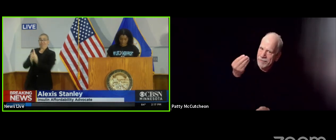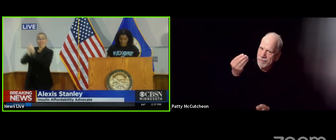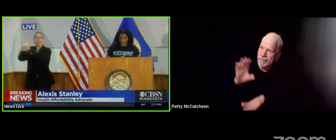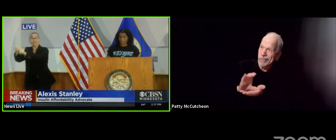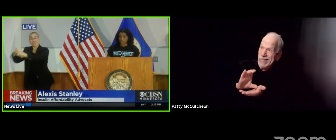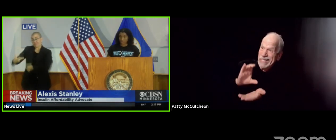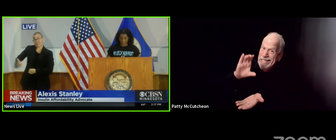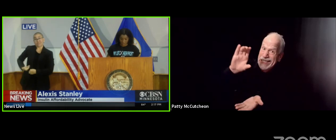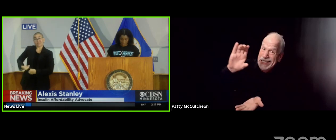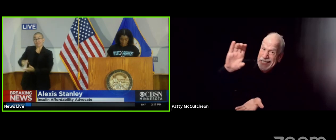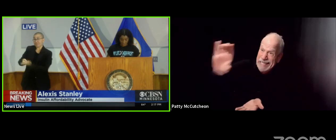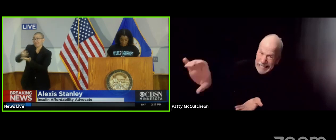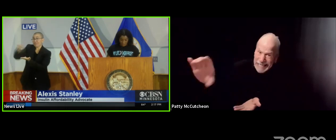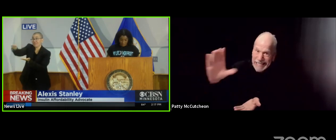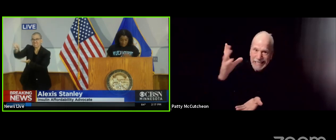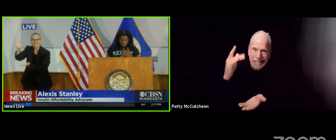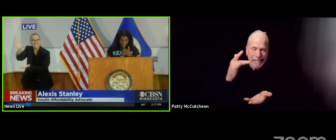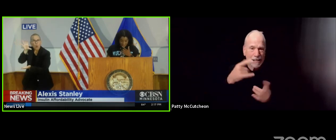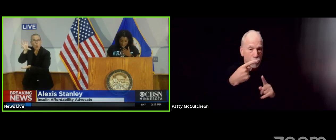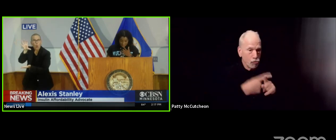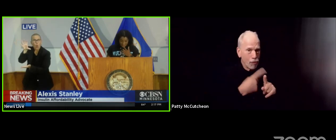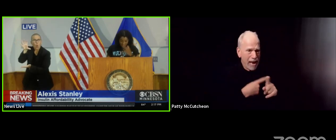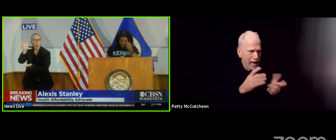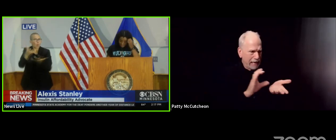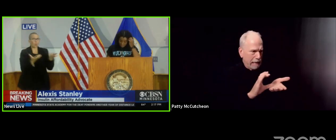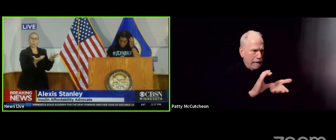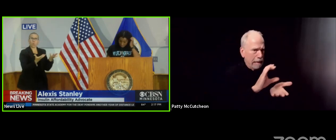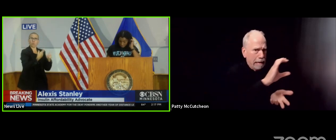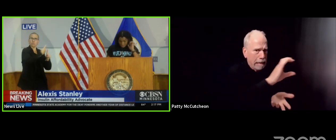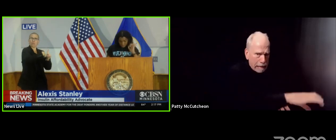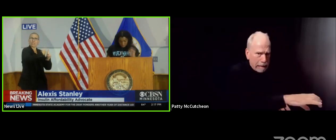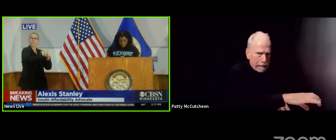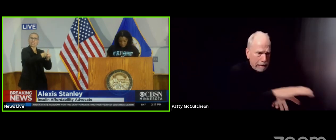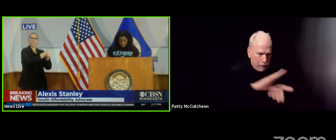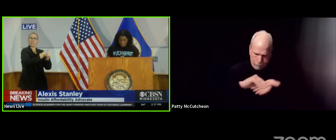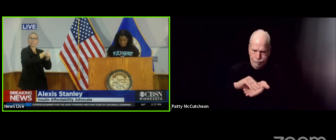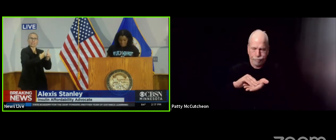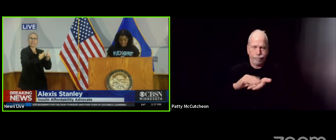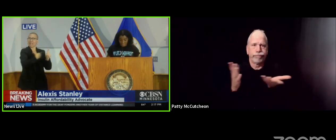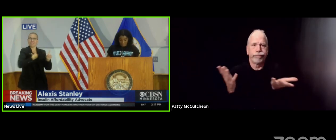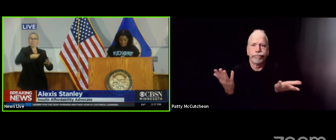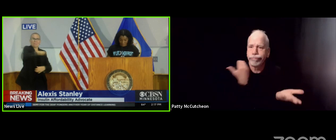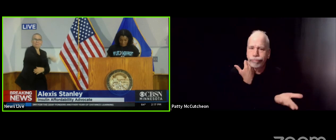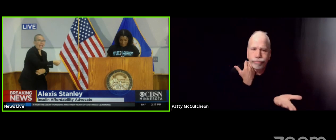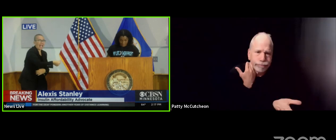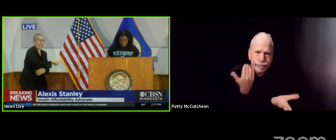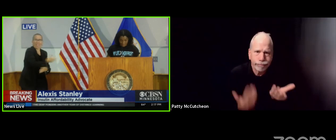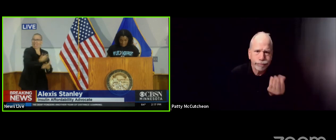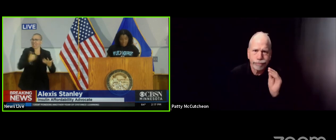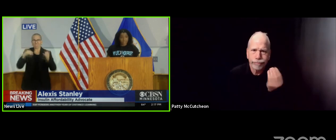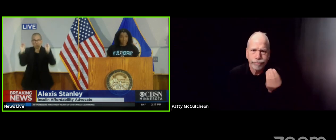AND UNINSURED. ALEC'S BILL WAS CREATED TO SAVE LIVES.